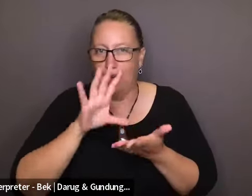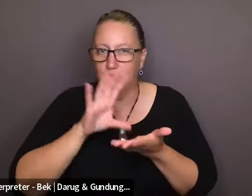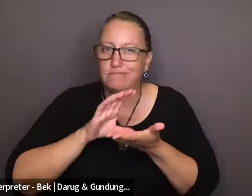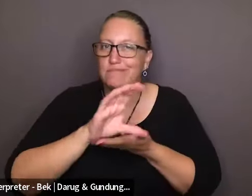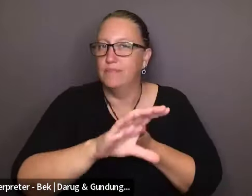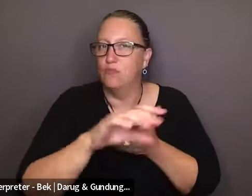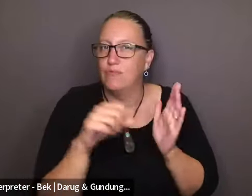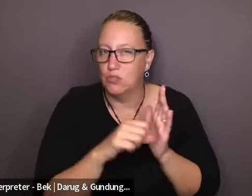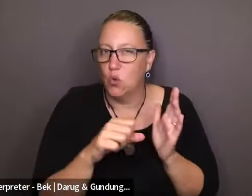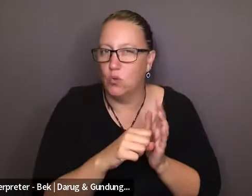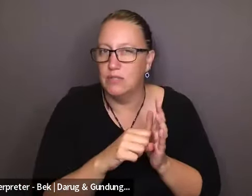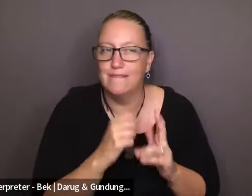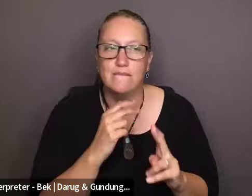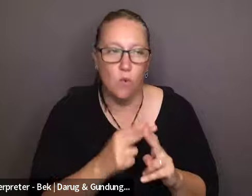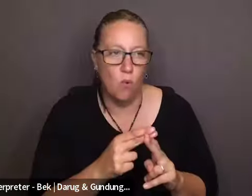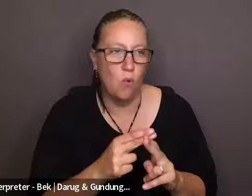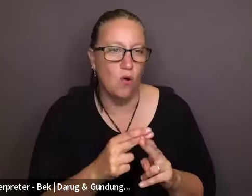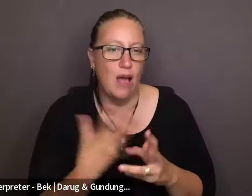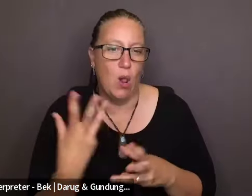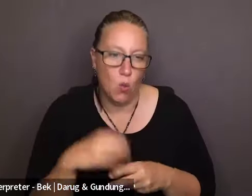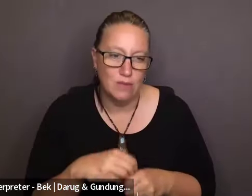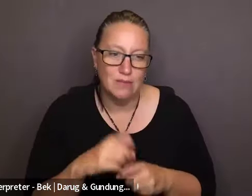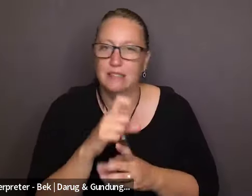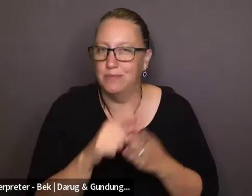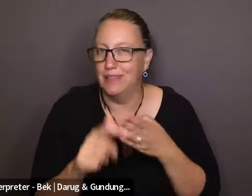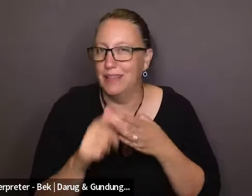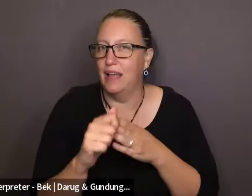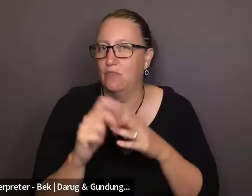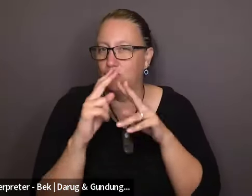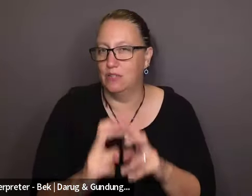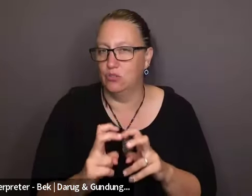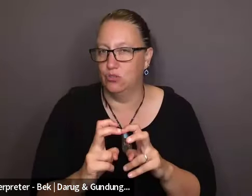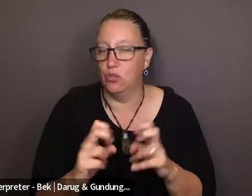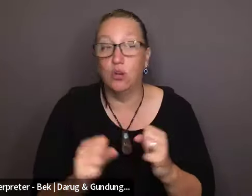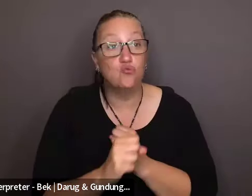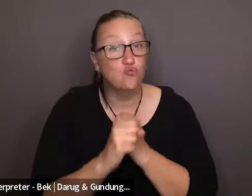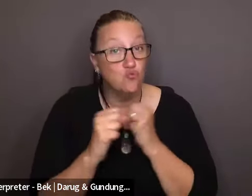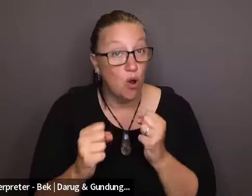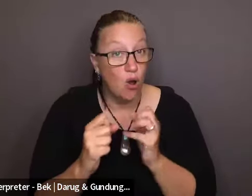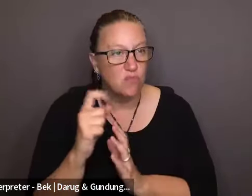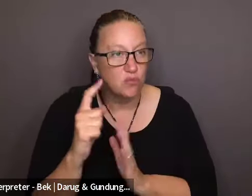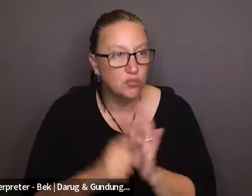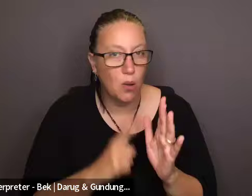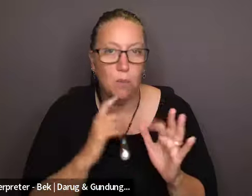helping you think practically about how to resource inclusive disability-led research from